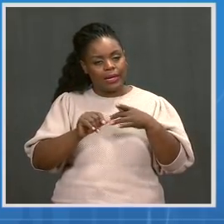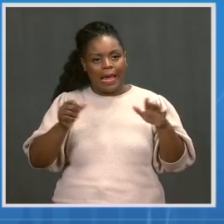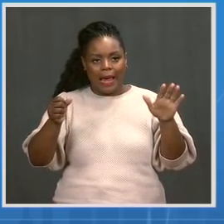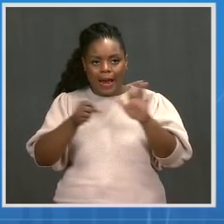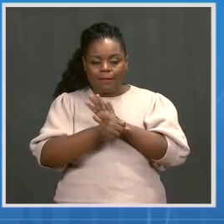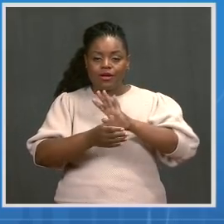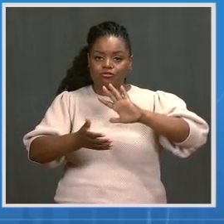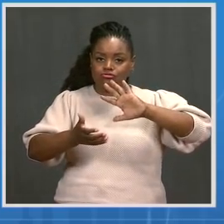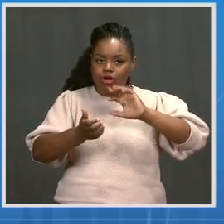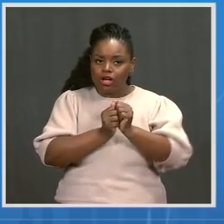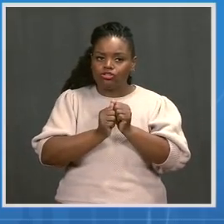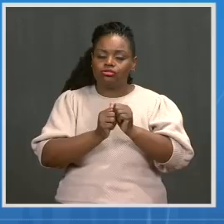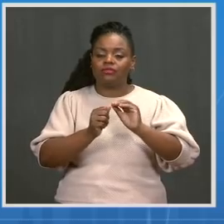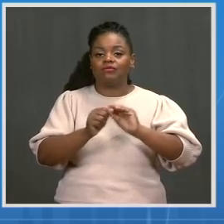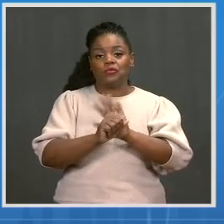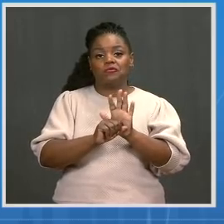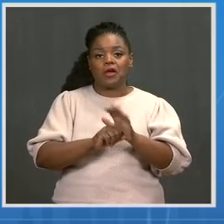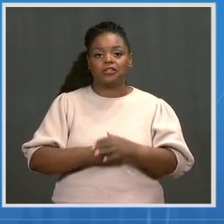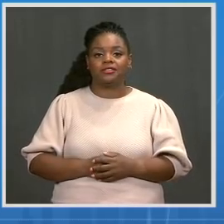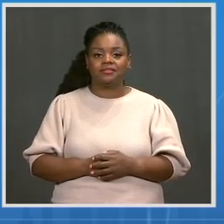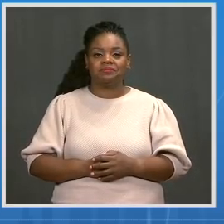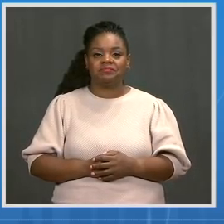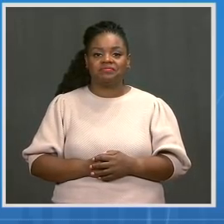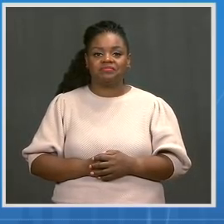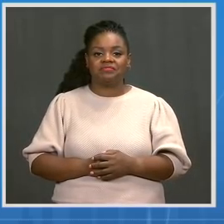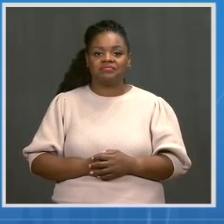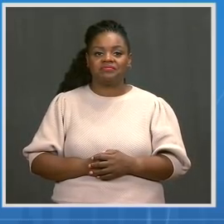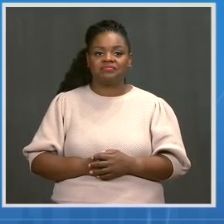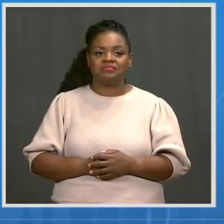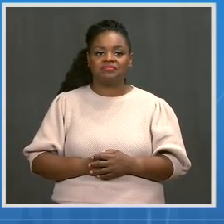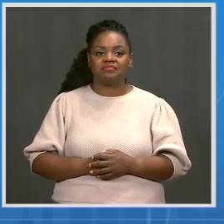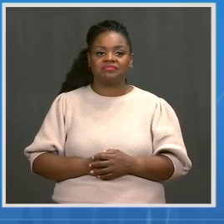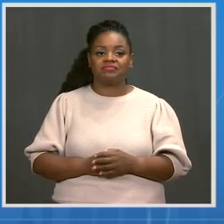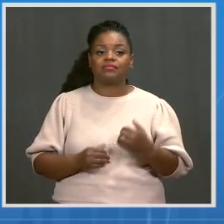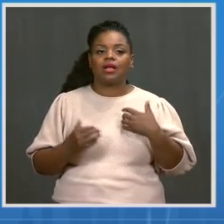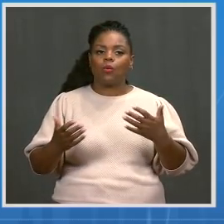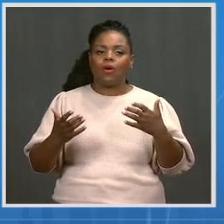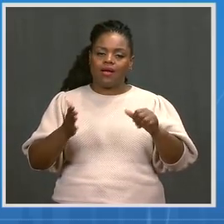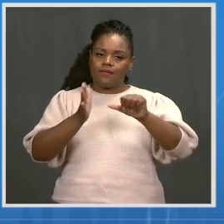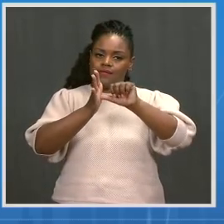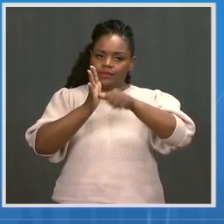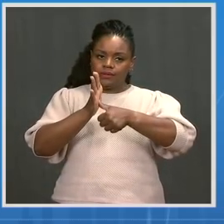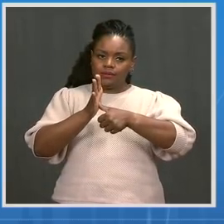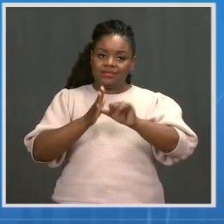Dr. Walensky: And maybe just to emphasize the importance of the second dose. So, the 70 percent is the first-dose benchmark,